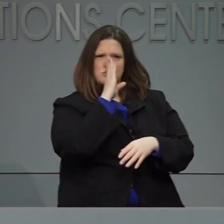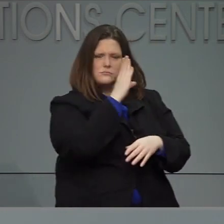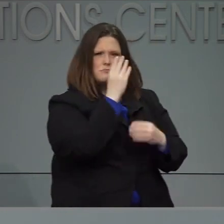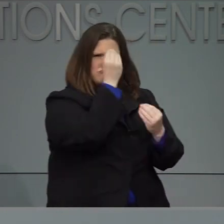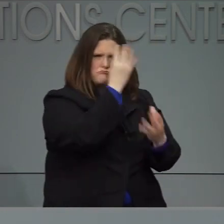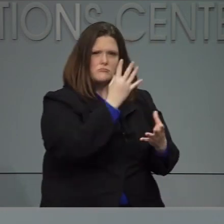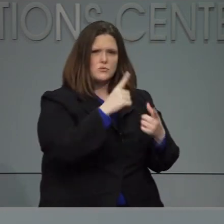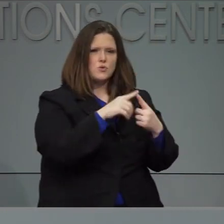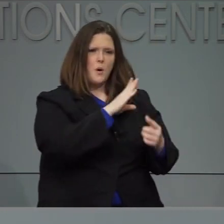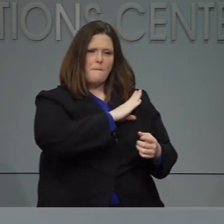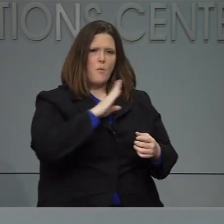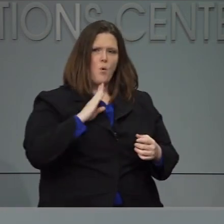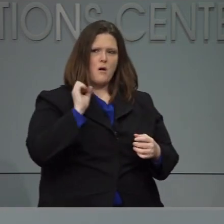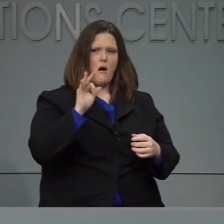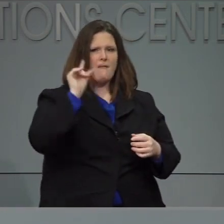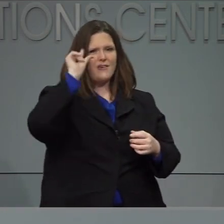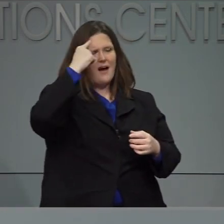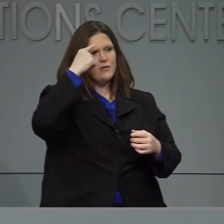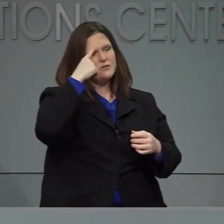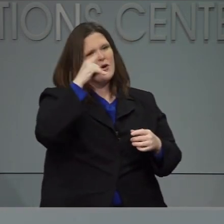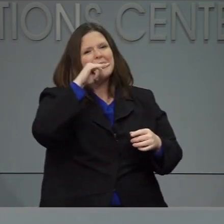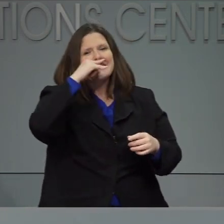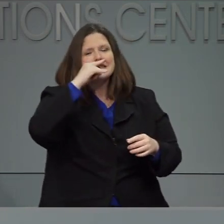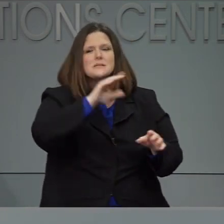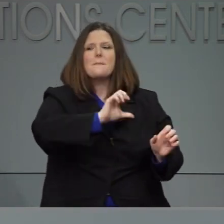WHO DECIDED THIS AND ALL THESE KIDS BACK TO SCHOOL